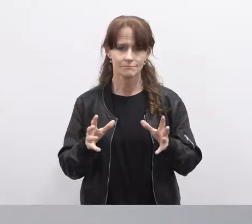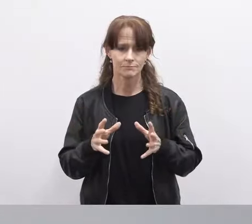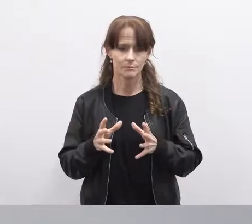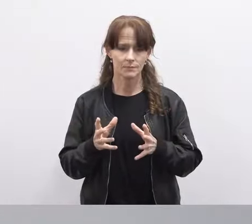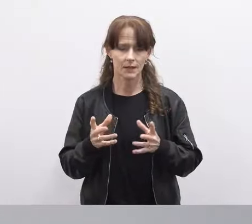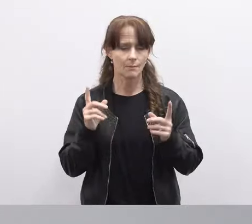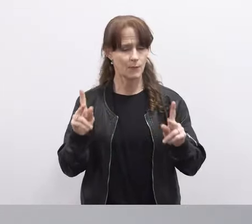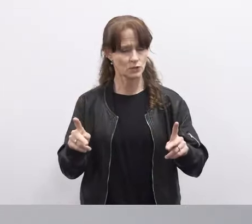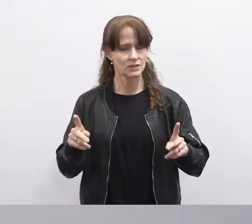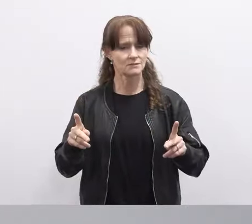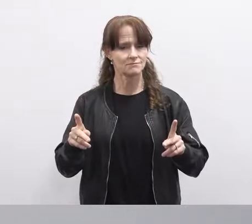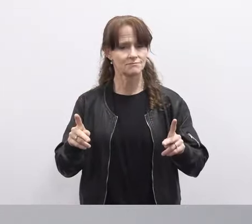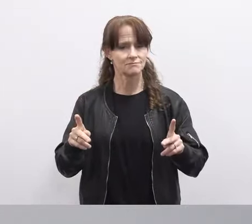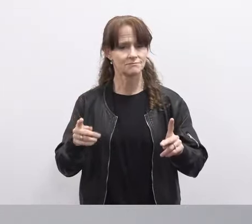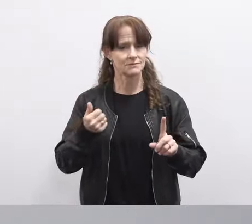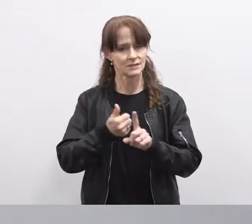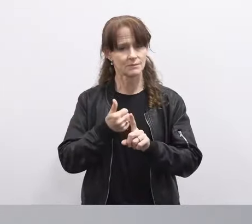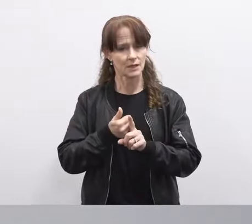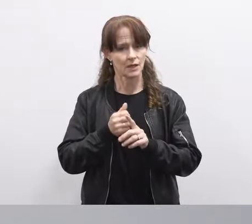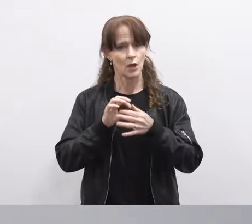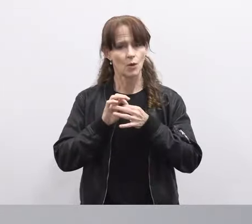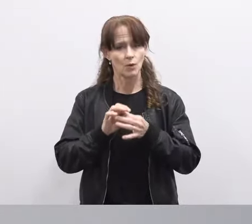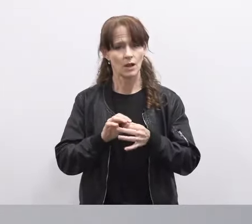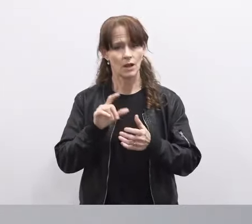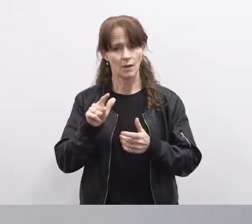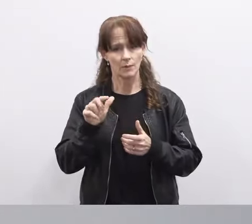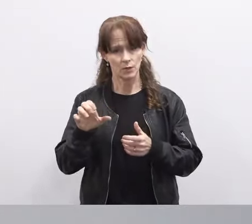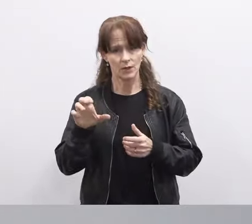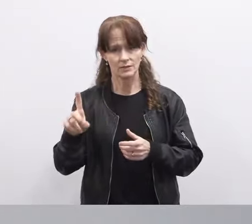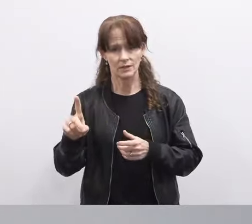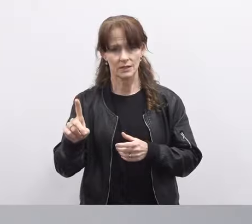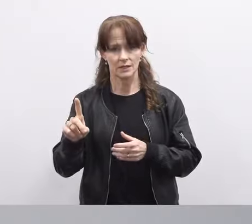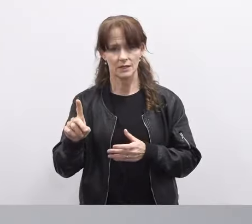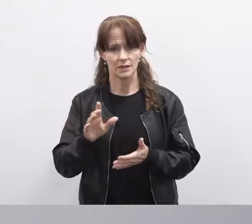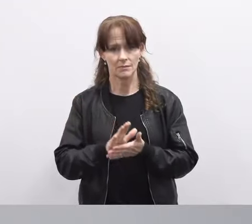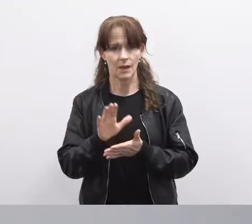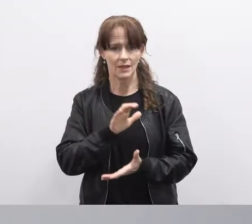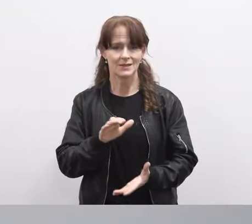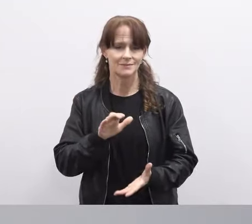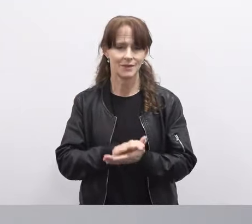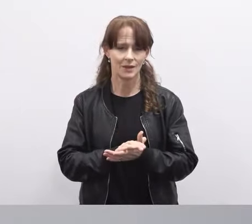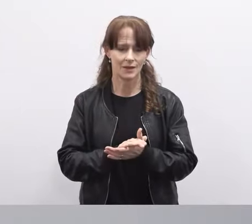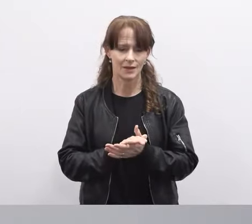in his own right, and related to the Long Beach Unified School, is by his marriage to K. Tor DeRisi.